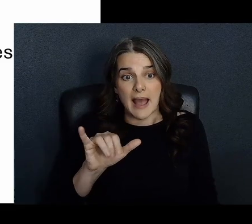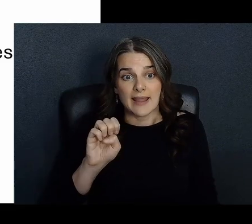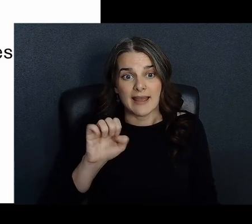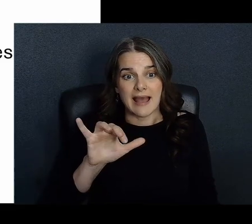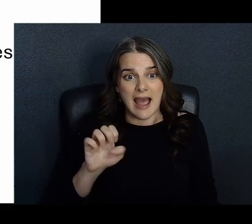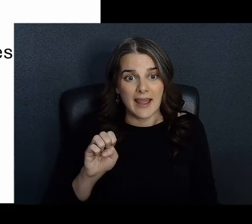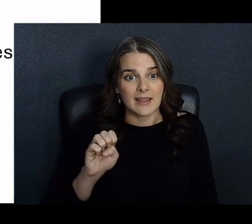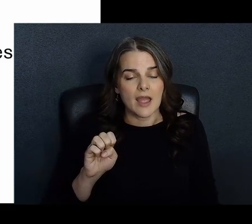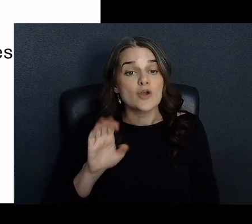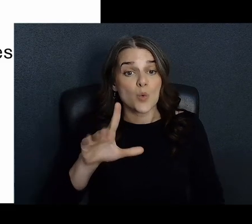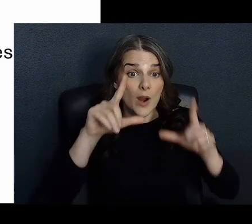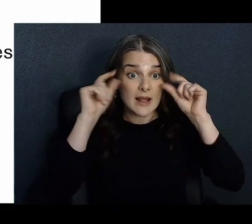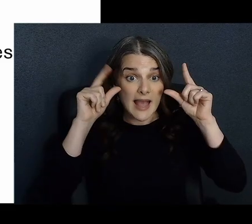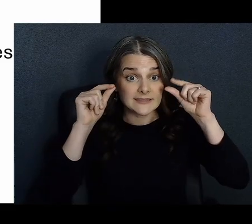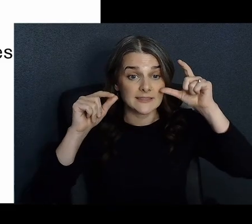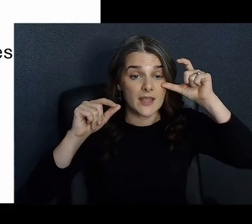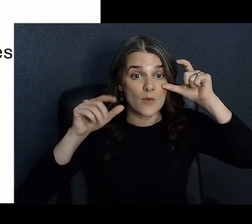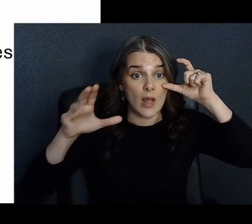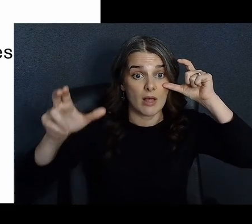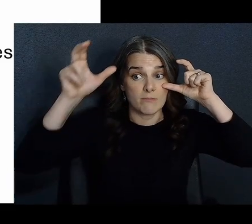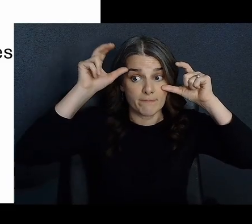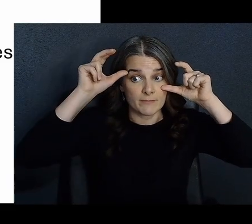And it has a little mount that you can order extra ones.